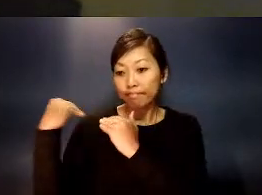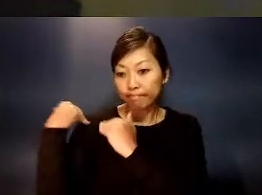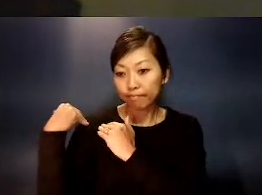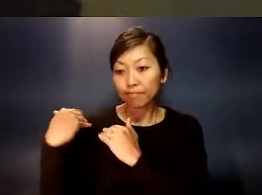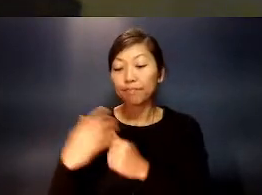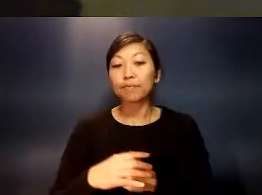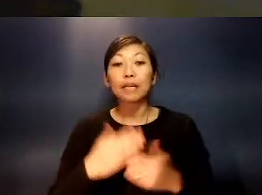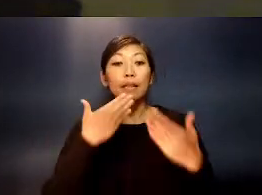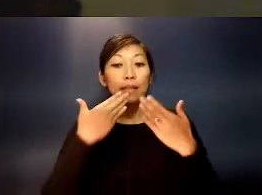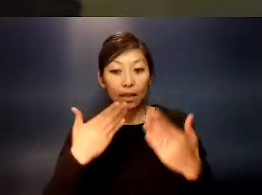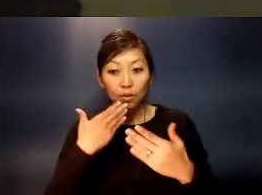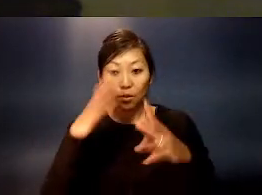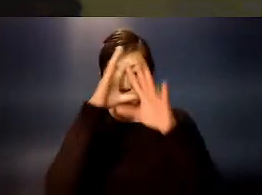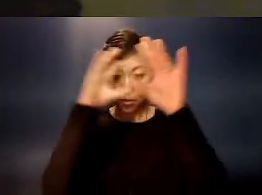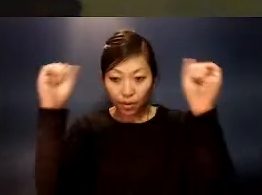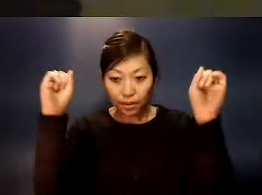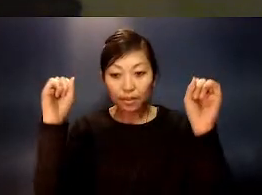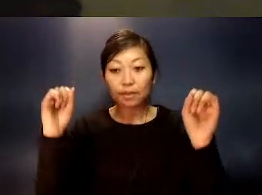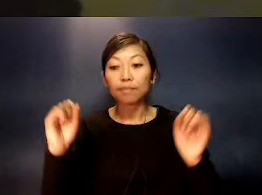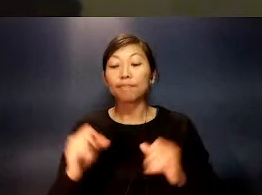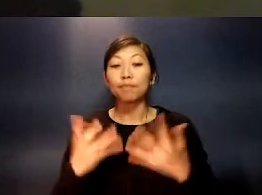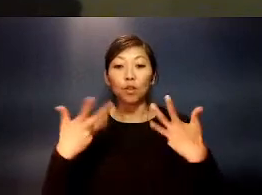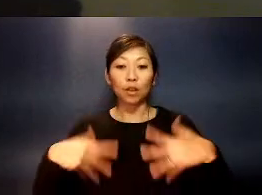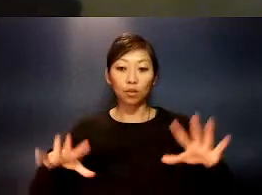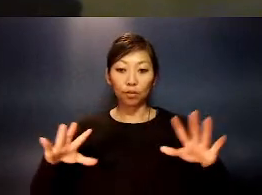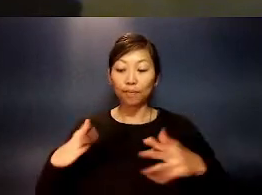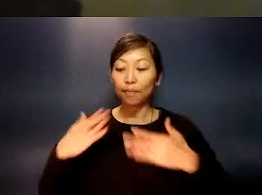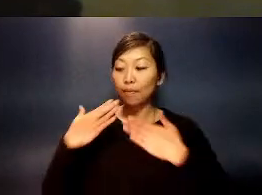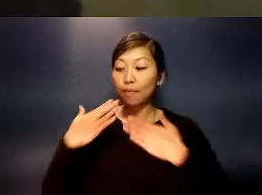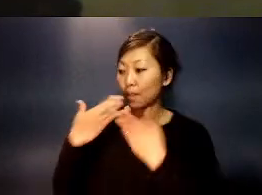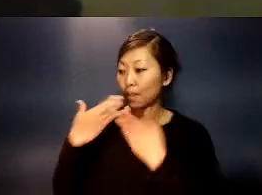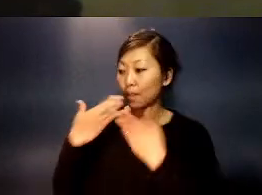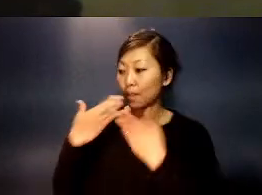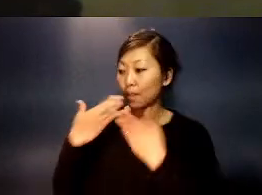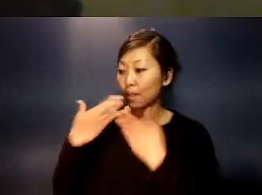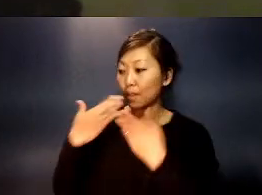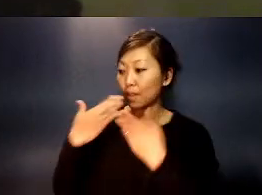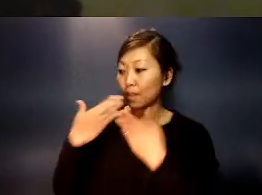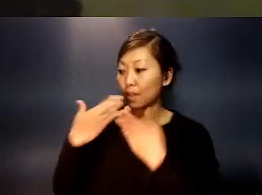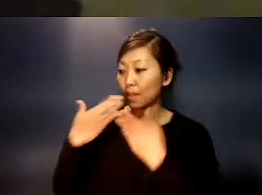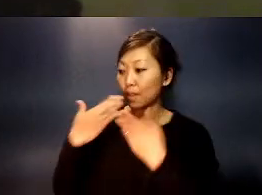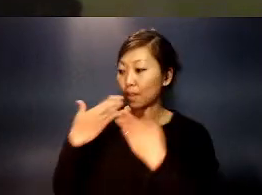AND I WANTED TO EXPLAIN WHY I CANNOT SUPPORT THIS BUDGET TODAY. I BELIEVE THE ONLY TIME IN MY TENURE THAT I HAVE VOTED AGAINST A GENERAL APPROPRIATION